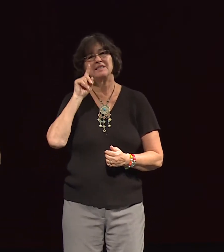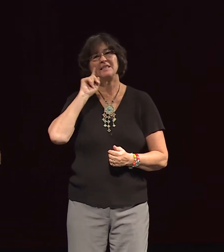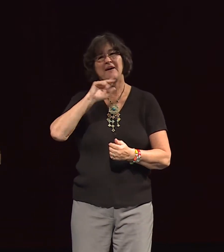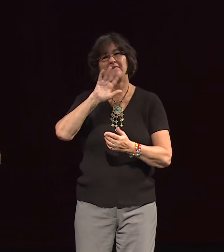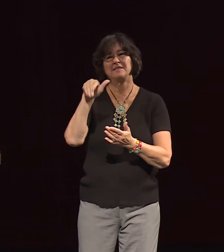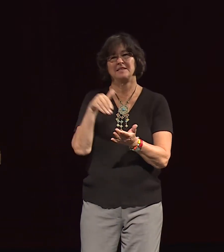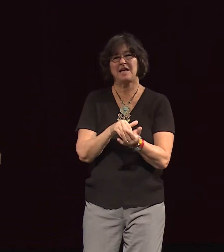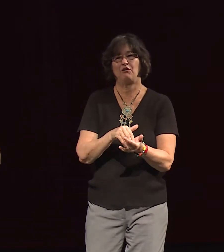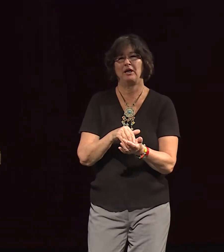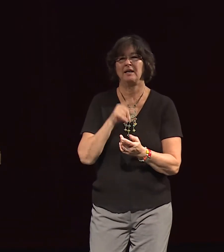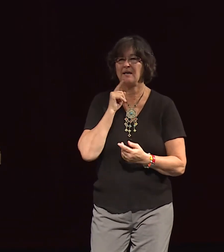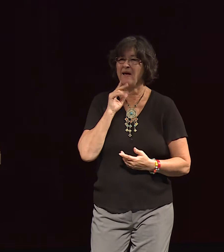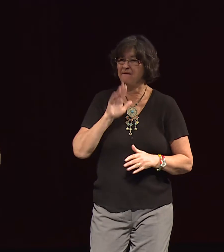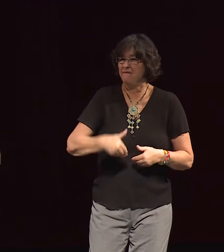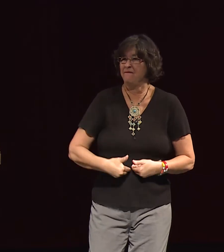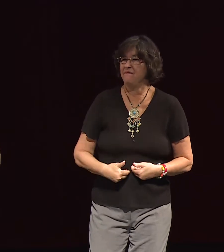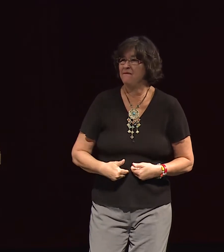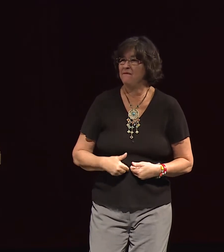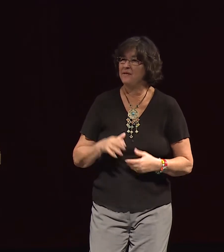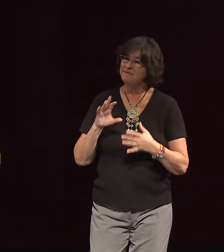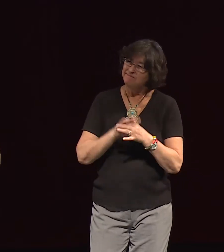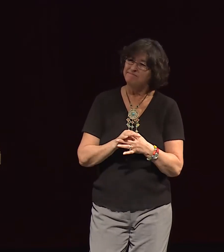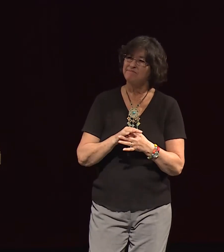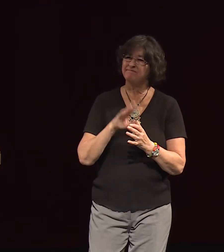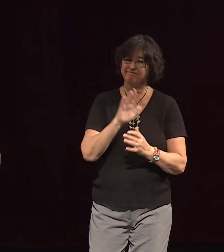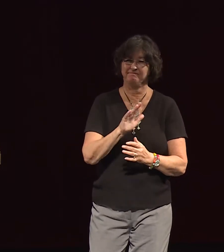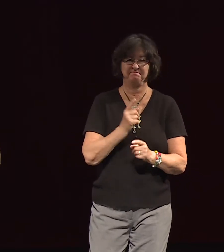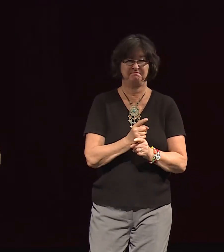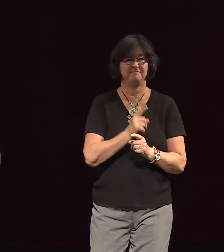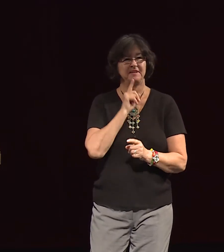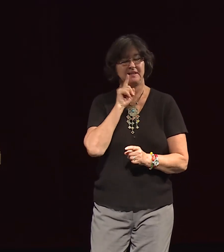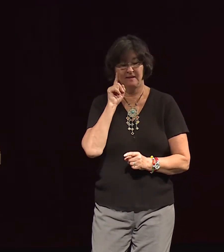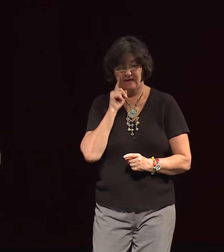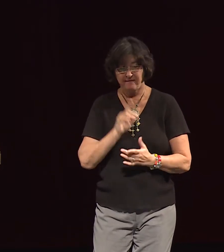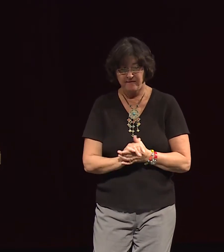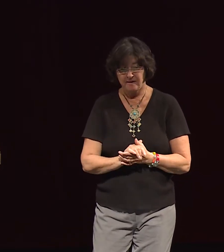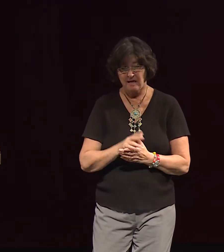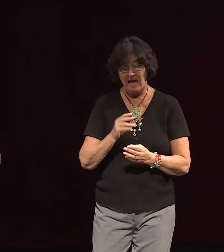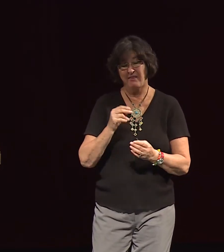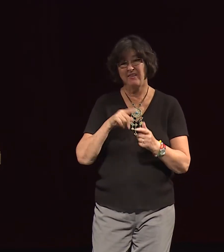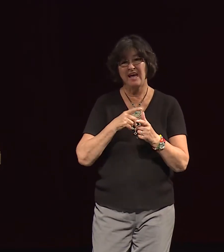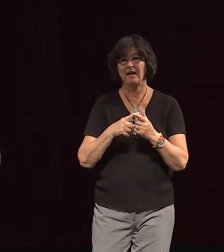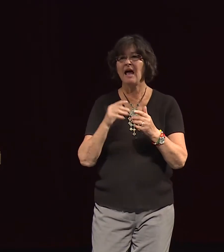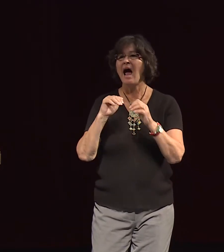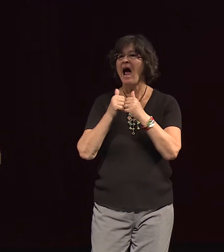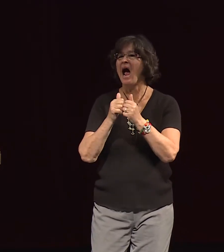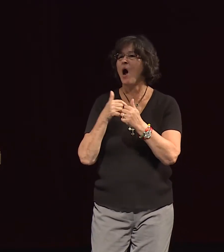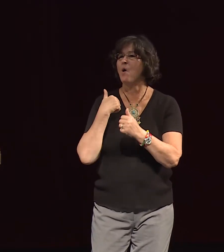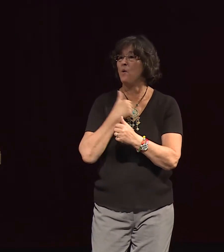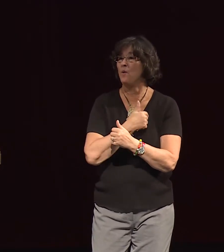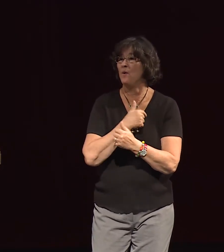that we are providing quality services to these deaf children and that they are able to develop